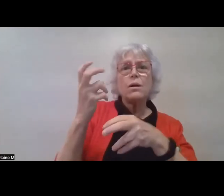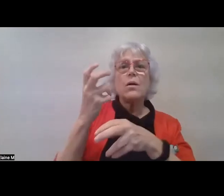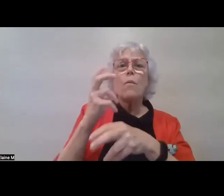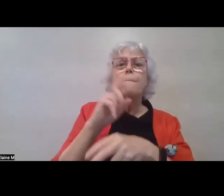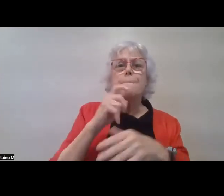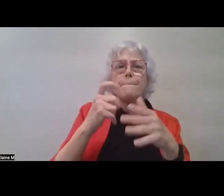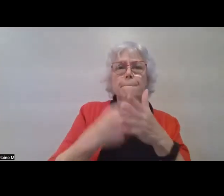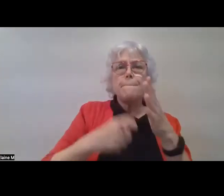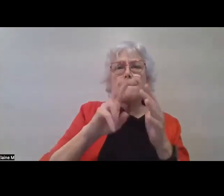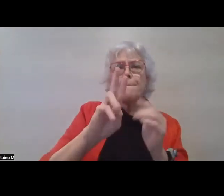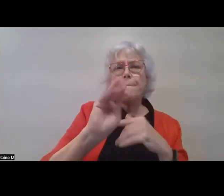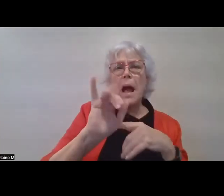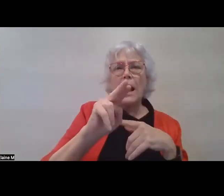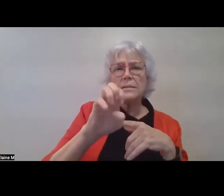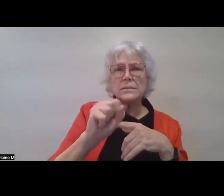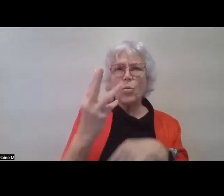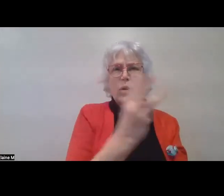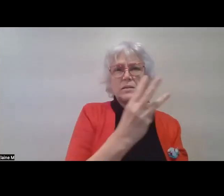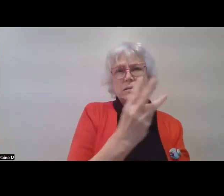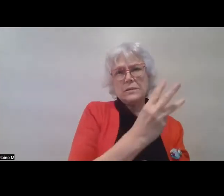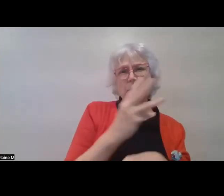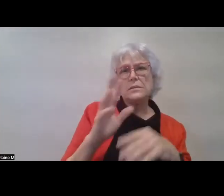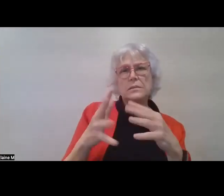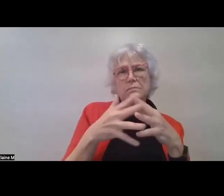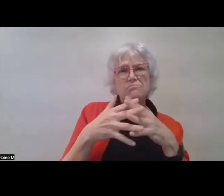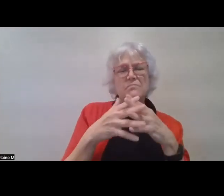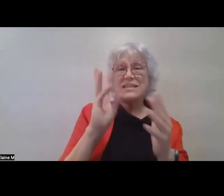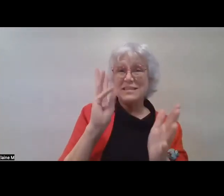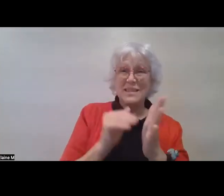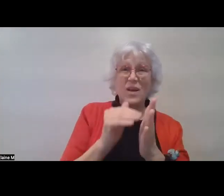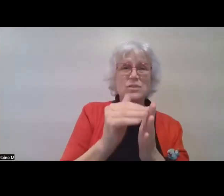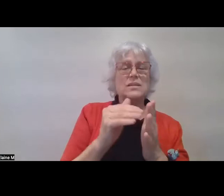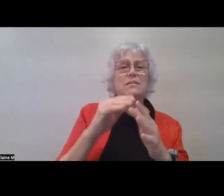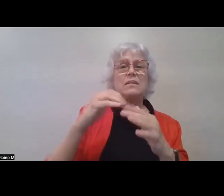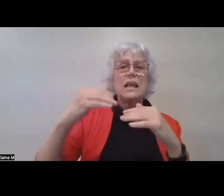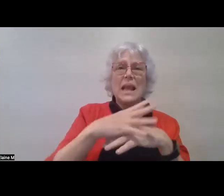western US, where over 6000 native people live. These include gold, silver,